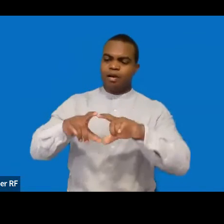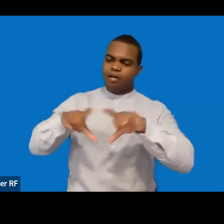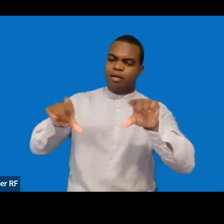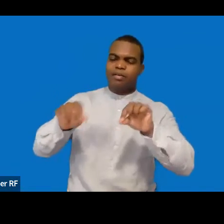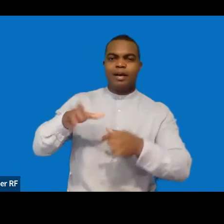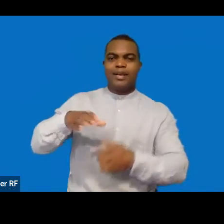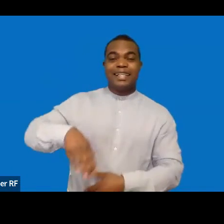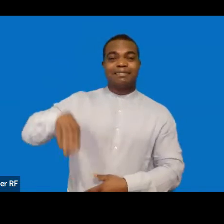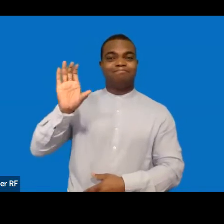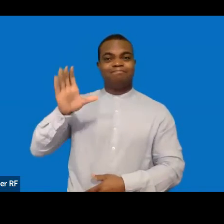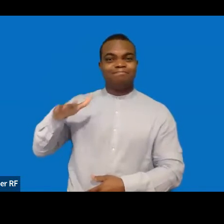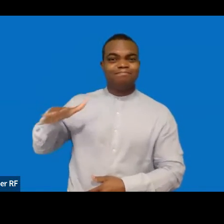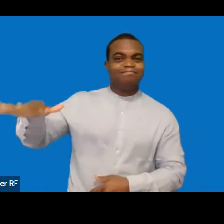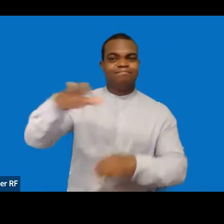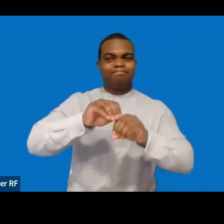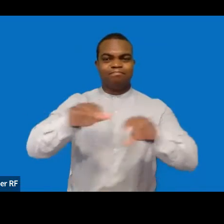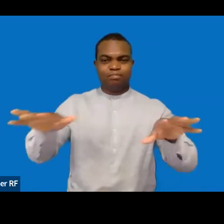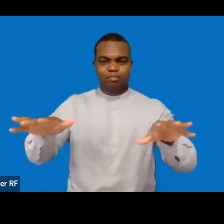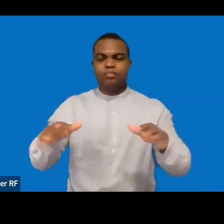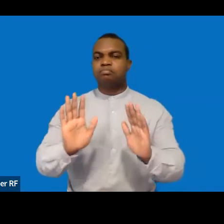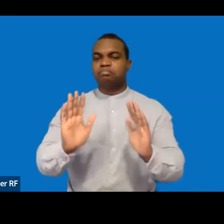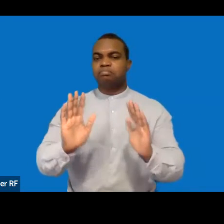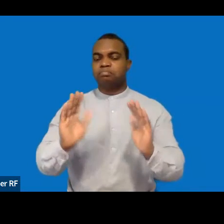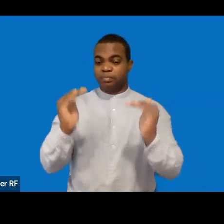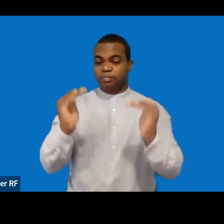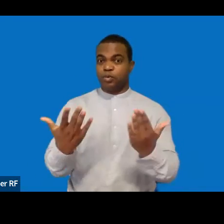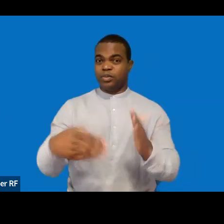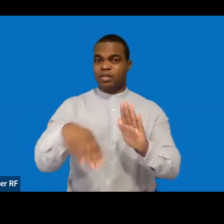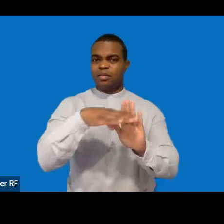by the member of the European Parliament Lucia Duris Nicholsonová.